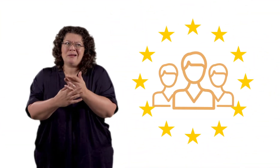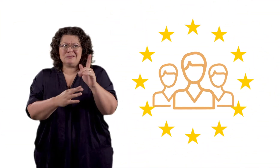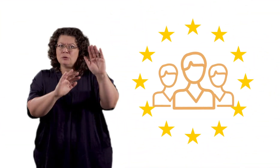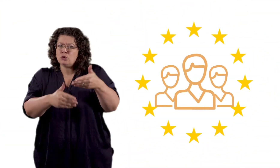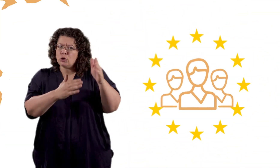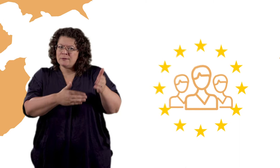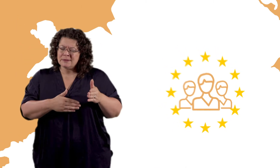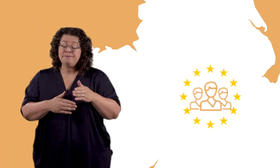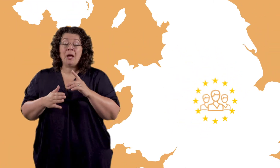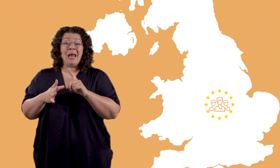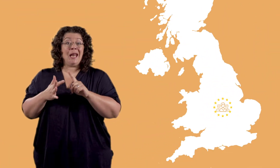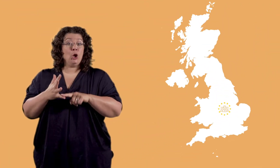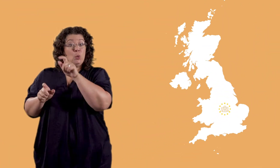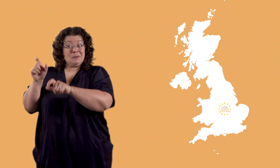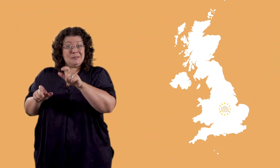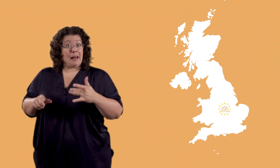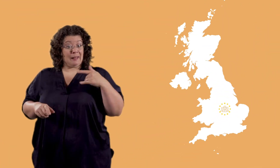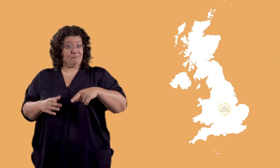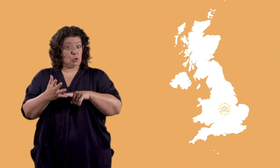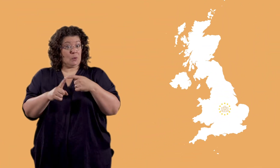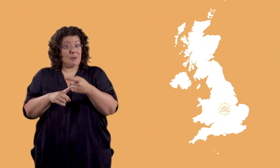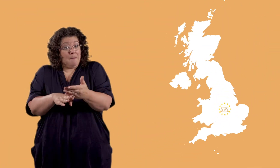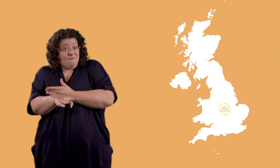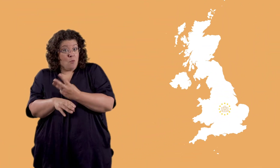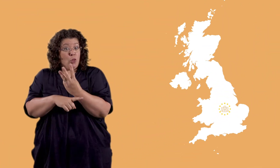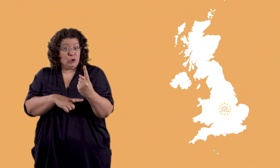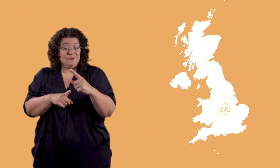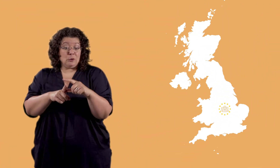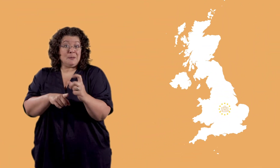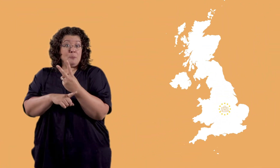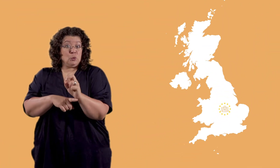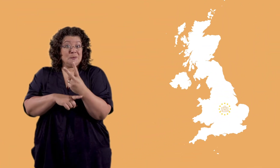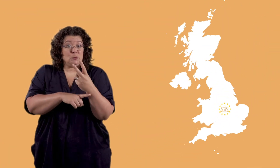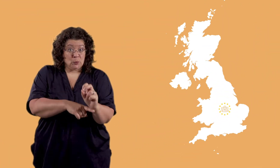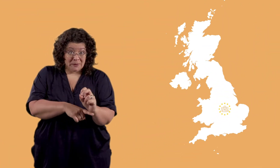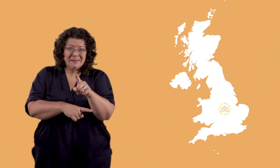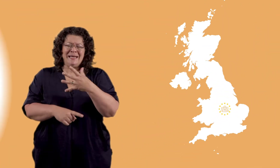For EU citizens living in the UK before the end of transition (31/12/2020),